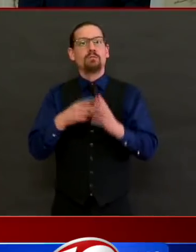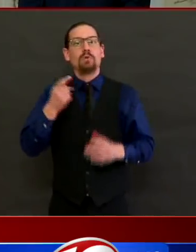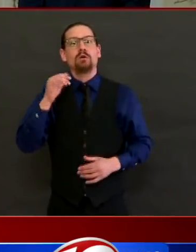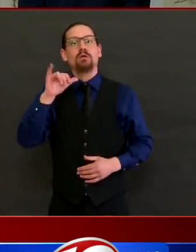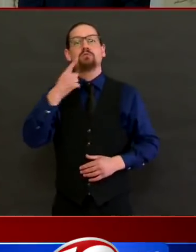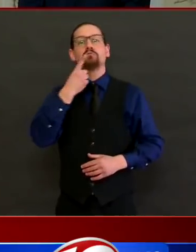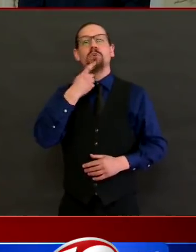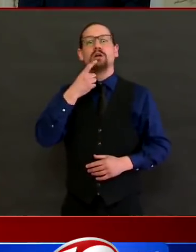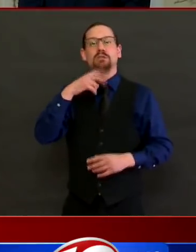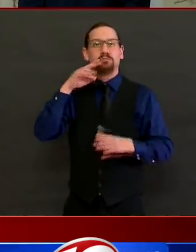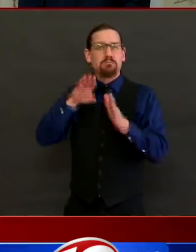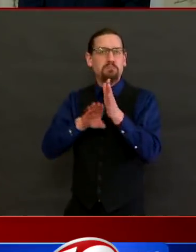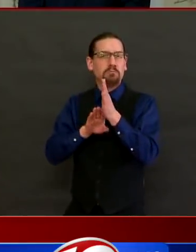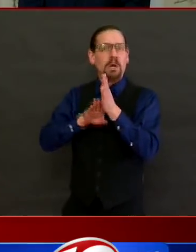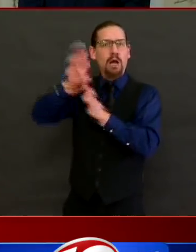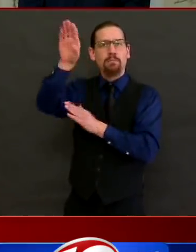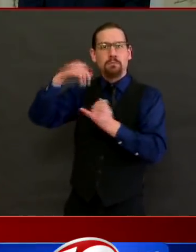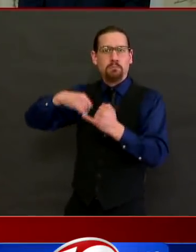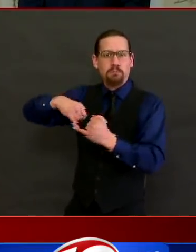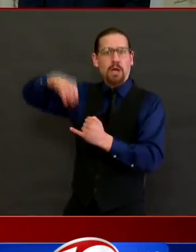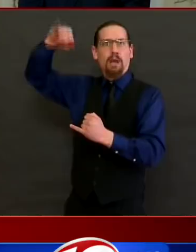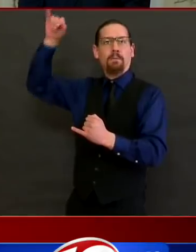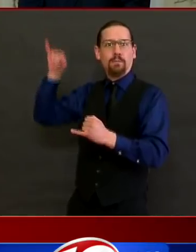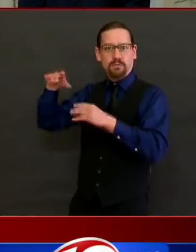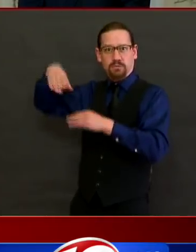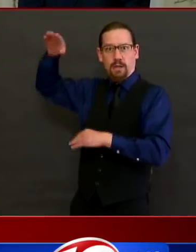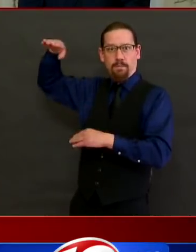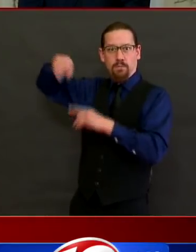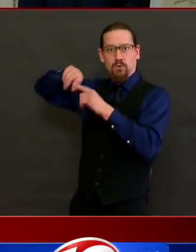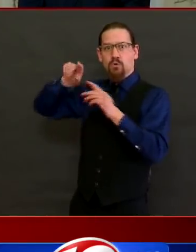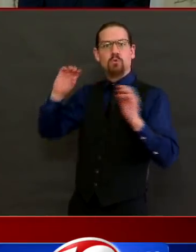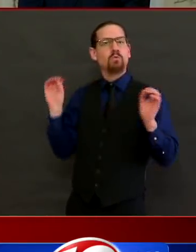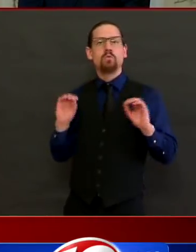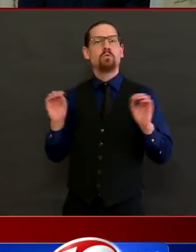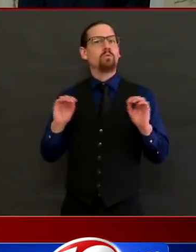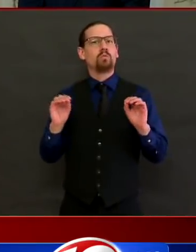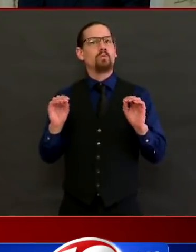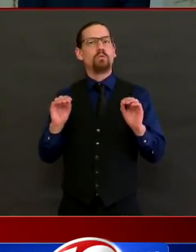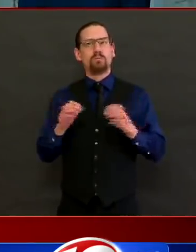LET ME TELL YOU THIS. A WEEK AGO, THAT REDLINE LOOKED